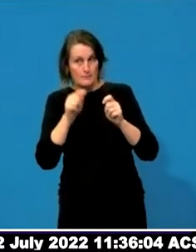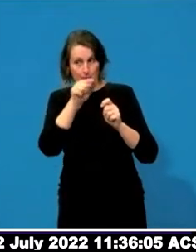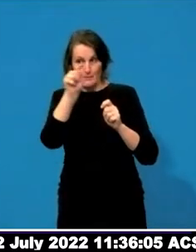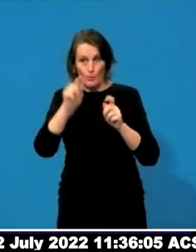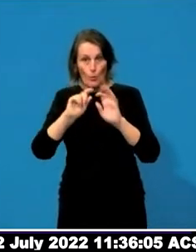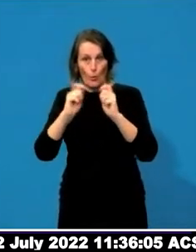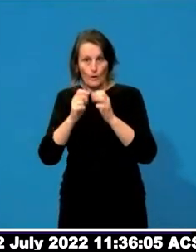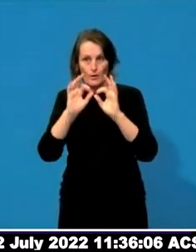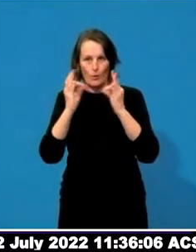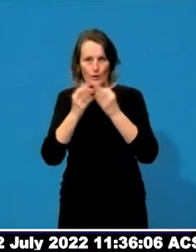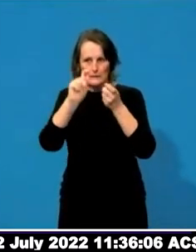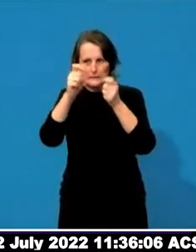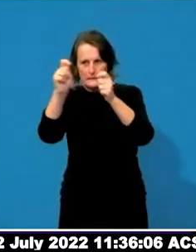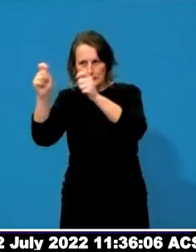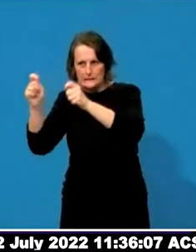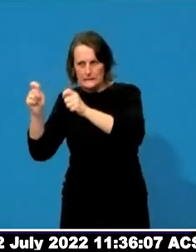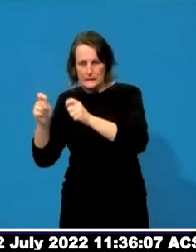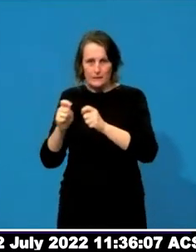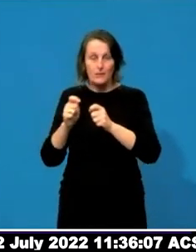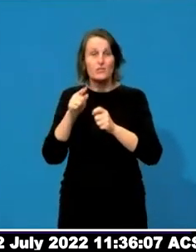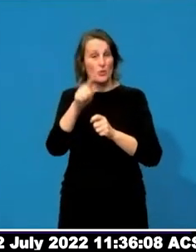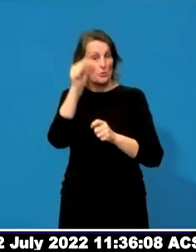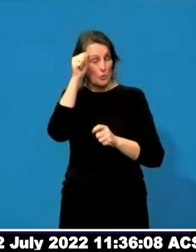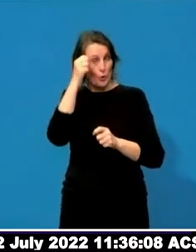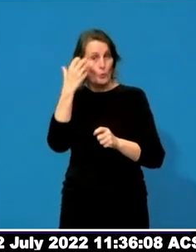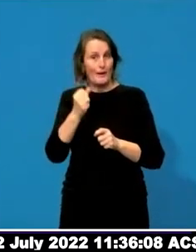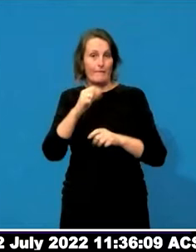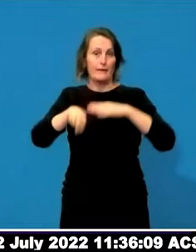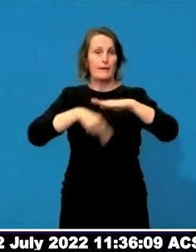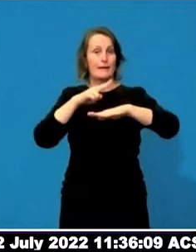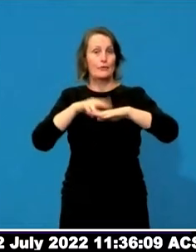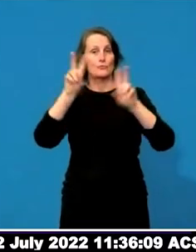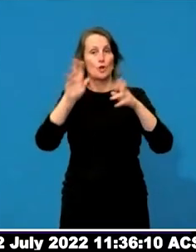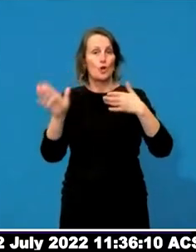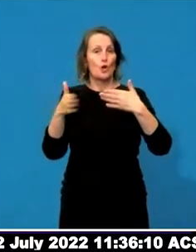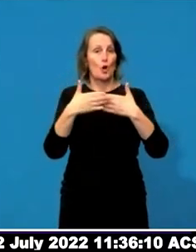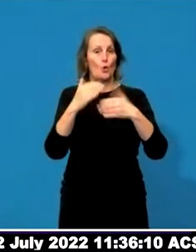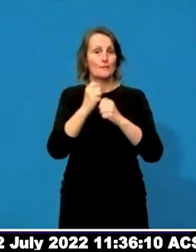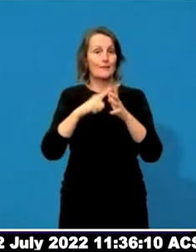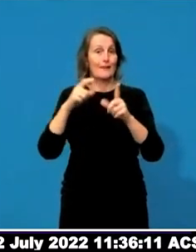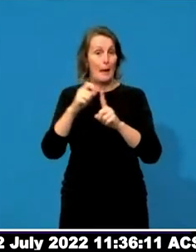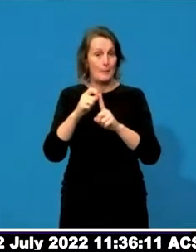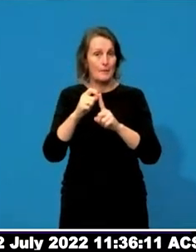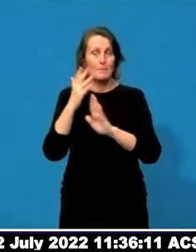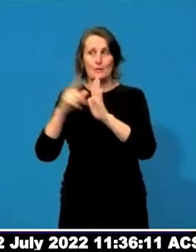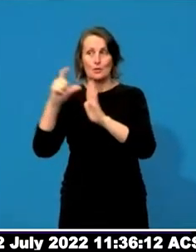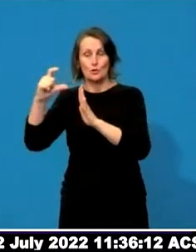And, therefore, we have the Closing the Gap agreement, a national agreement, which is an agreement between the Commonwealth, States and Territories